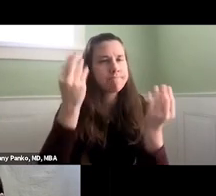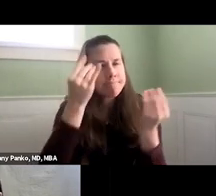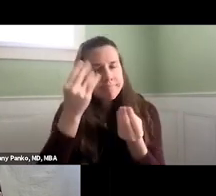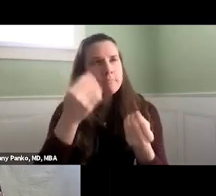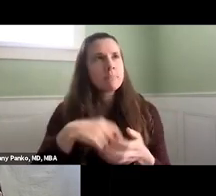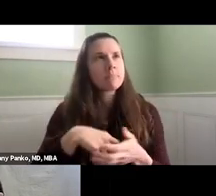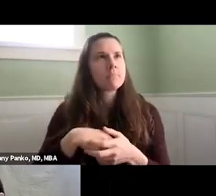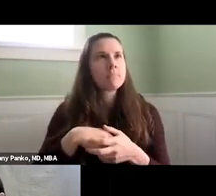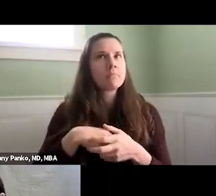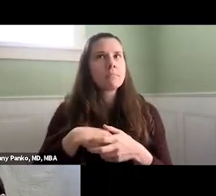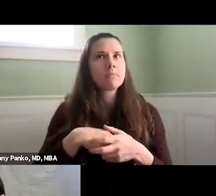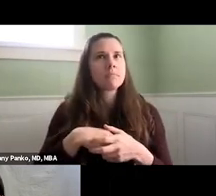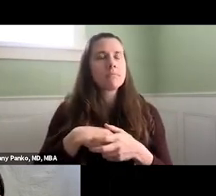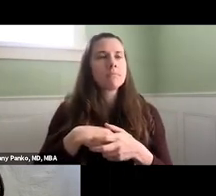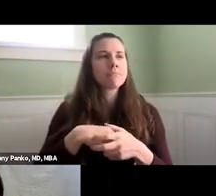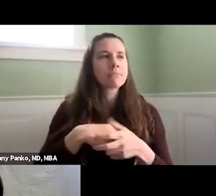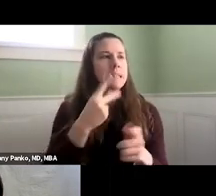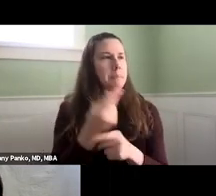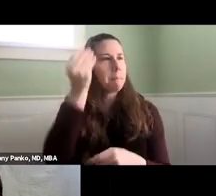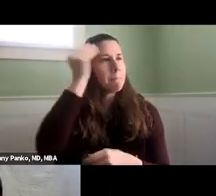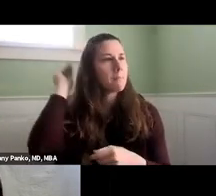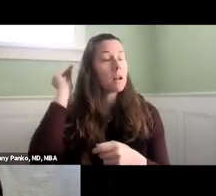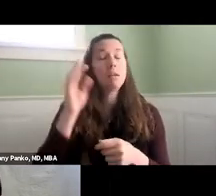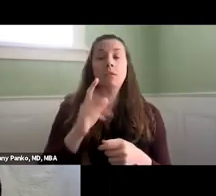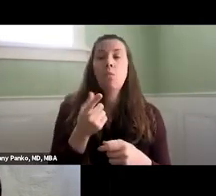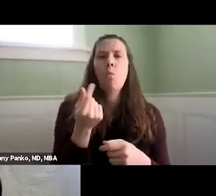I think that is a great idea but I think it is important to extremely thoughtful about